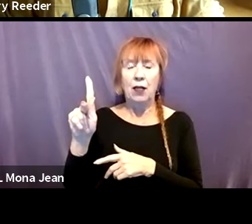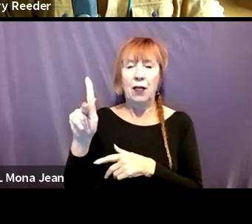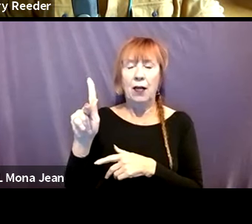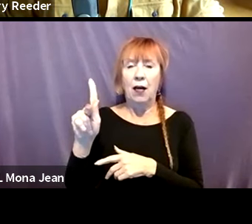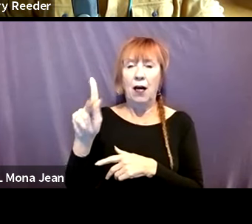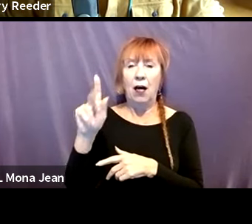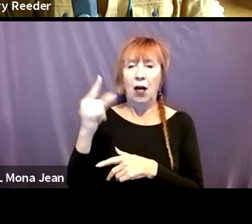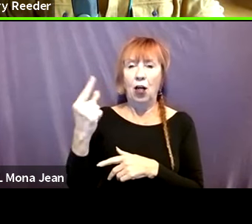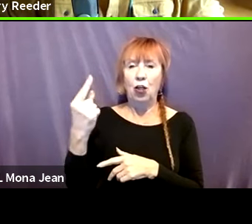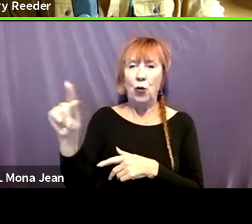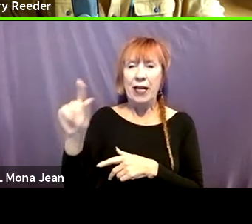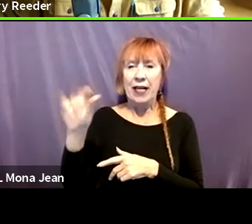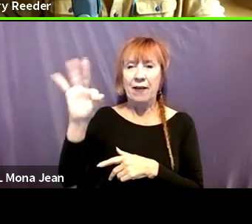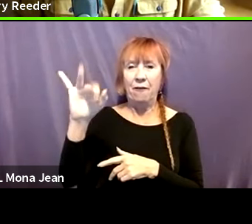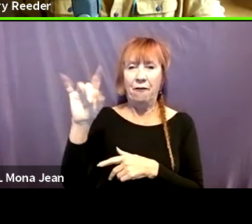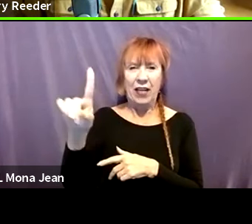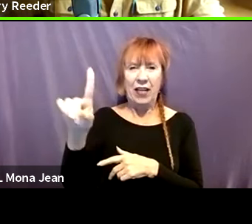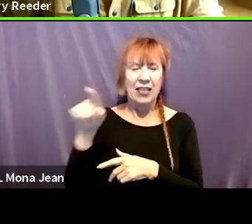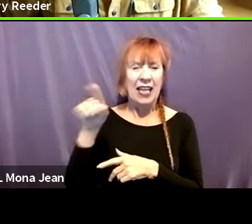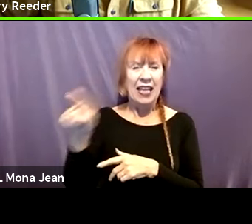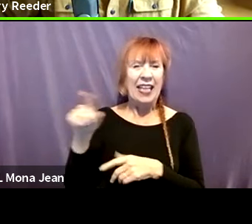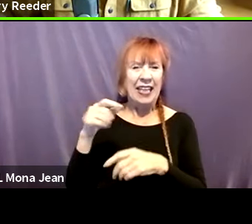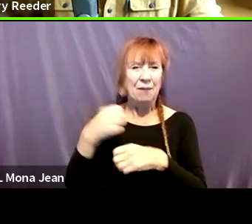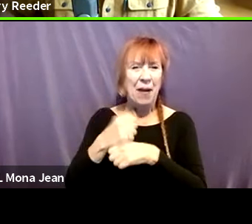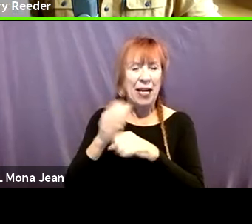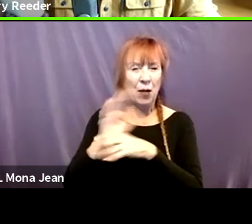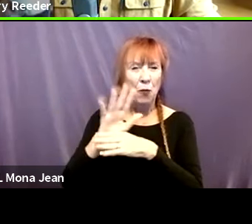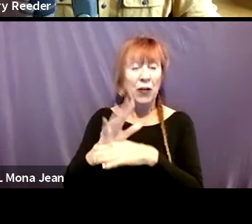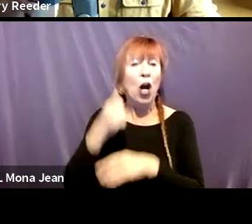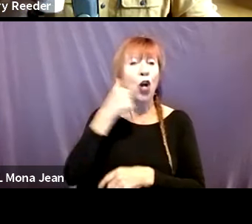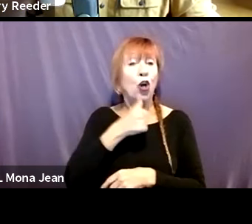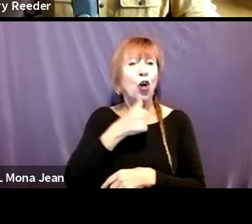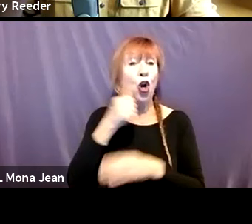But he did this movie, "Girl Next Door" that was really popular back then.